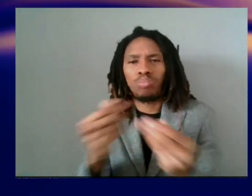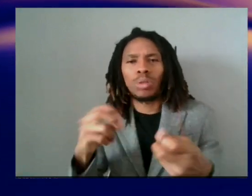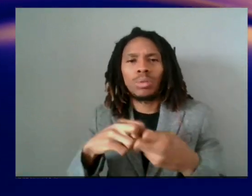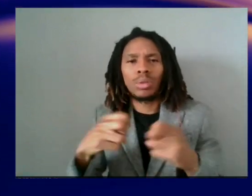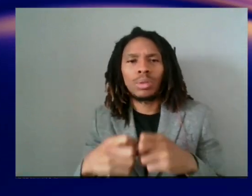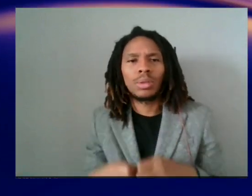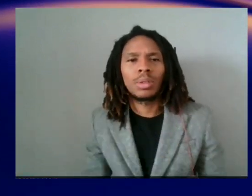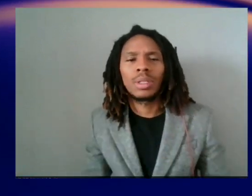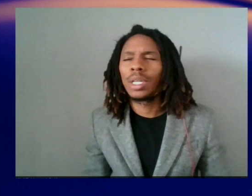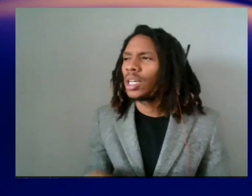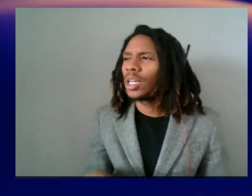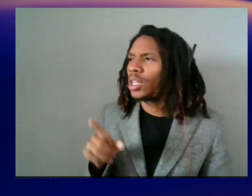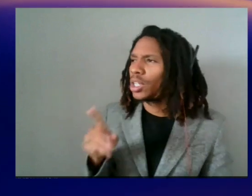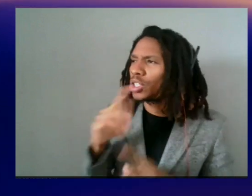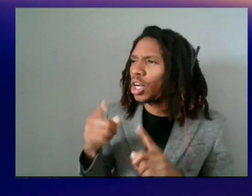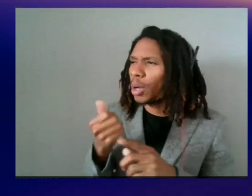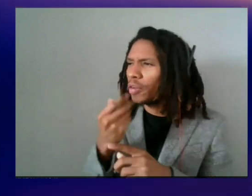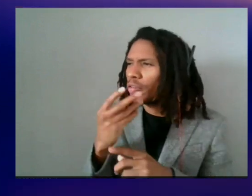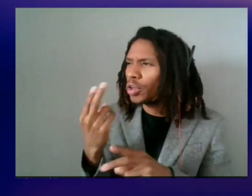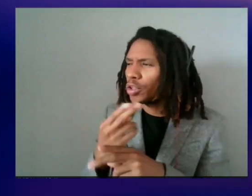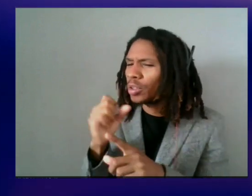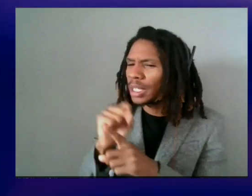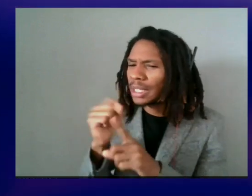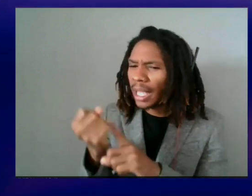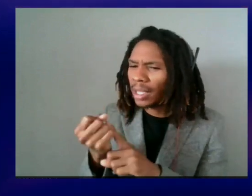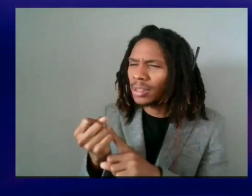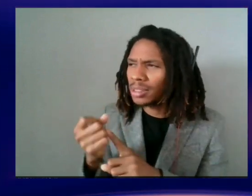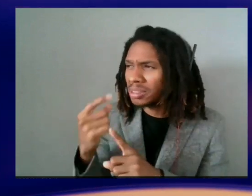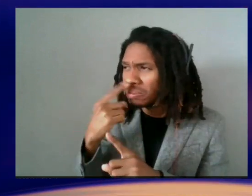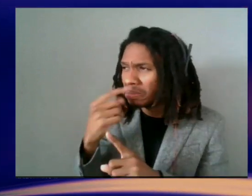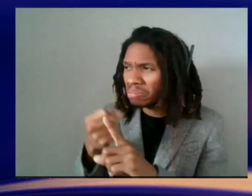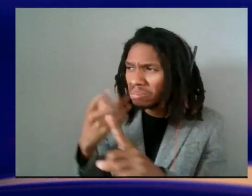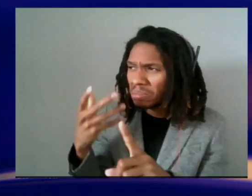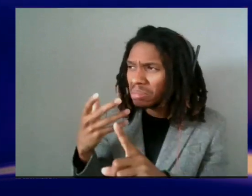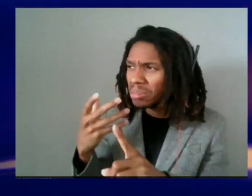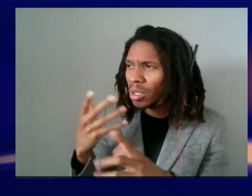of the use cases, but, can you just touch base upon what are the major use cases